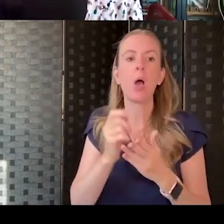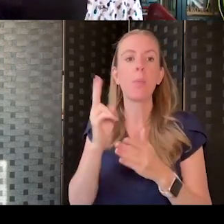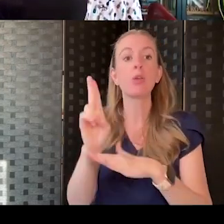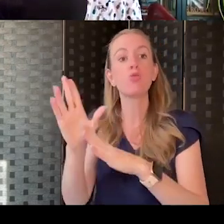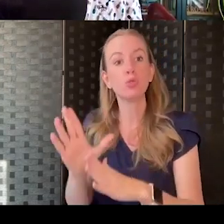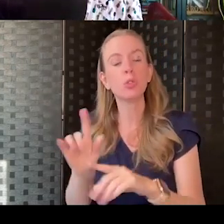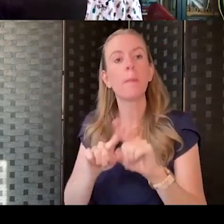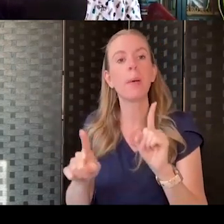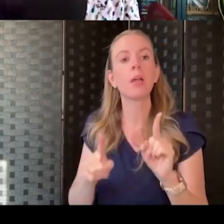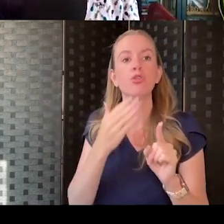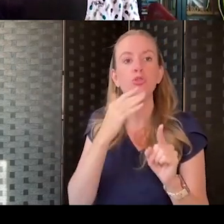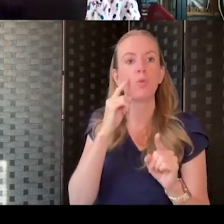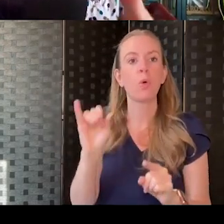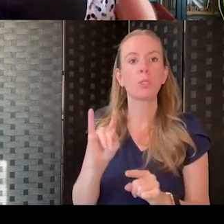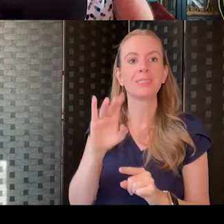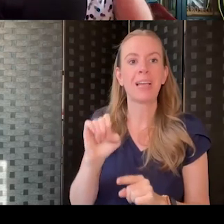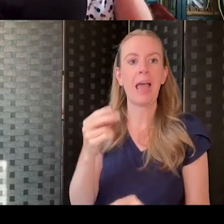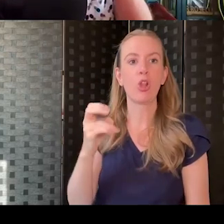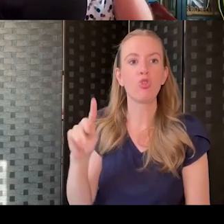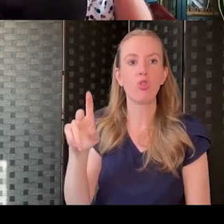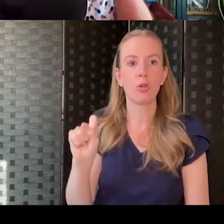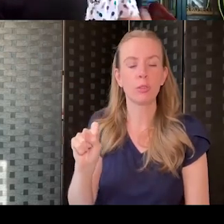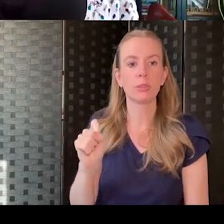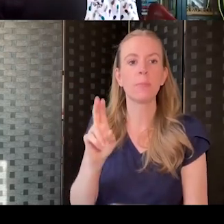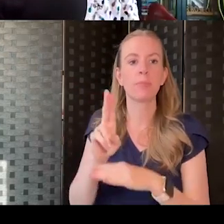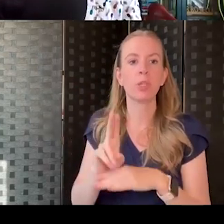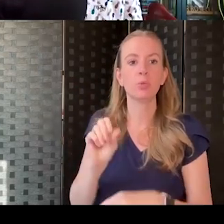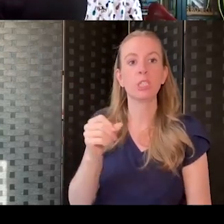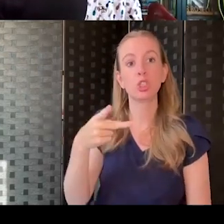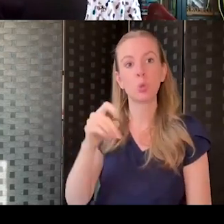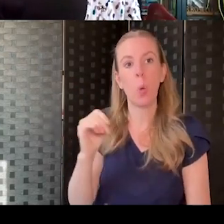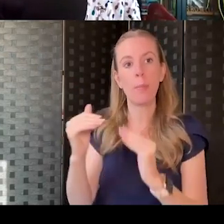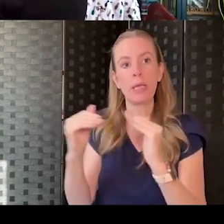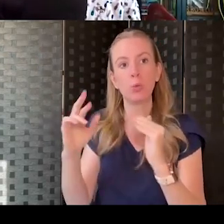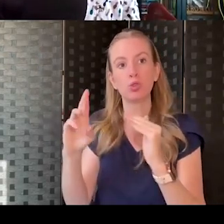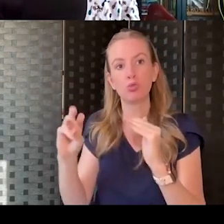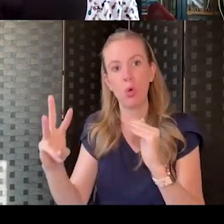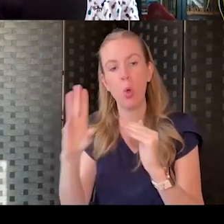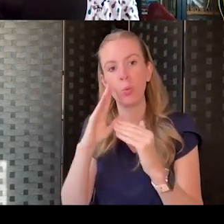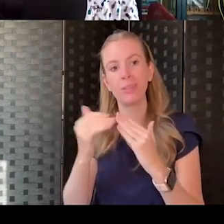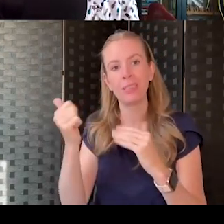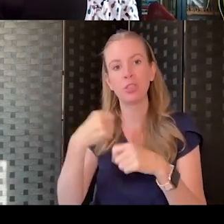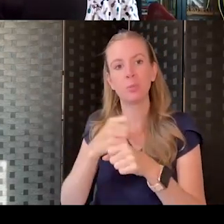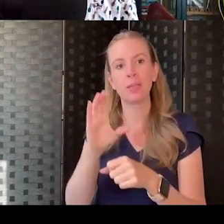style hooks. Using scope equals row on your row headers makes it easier to make a CSS selector.